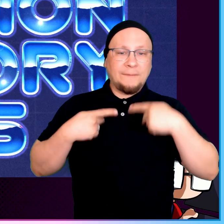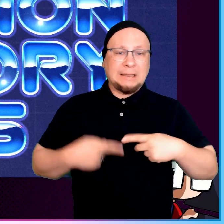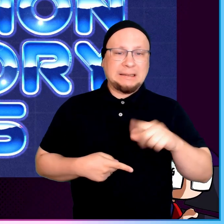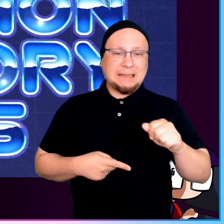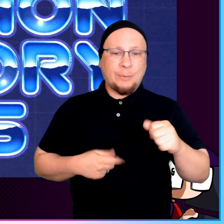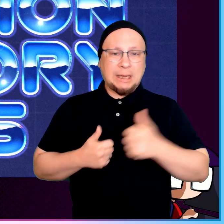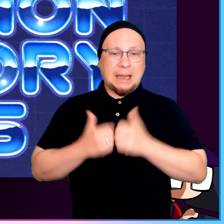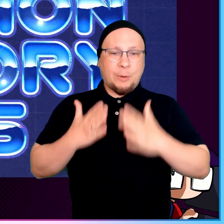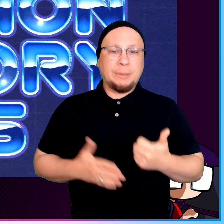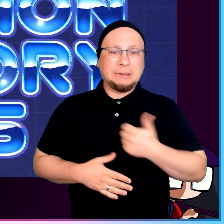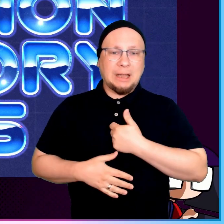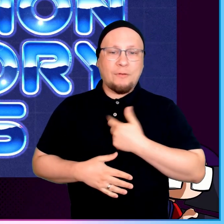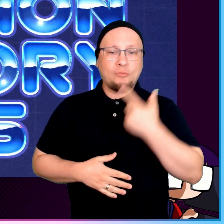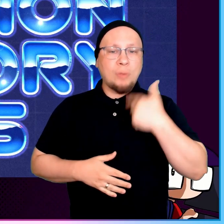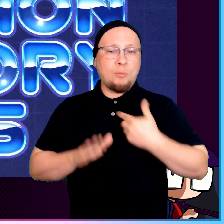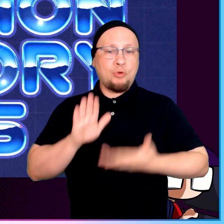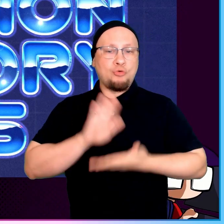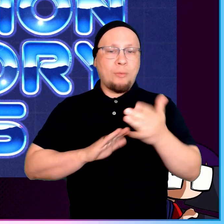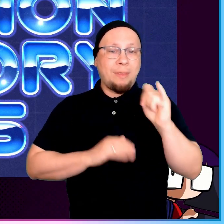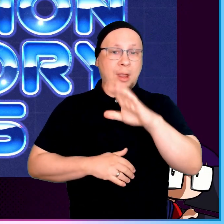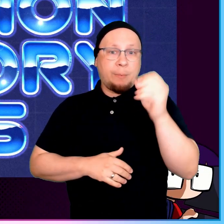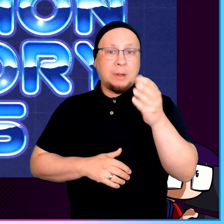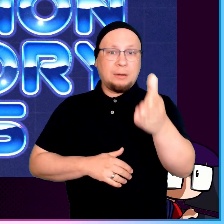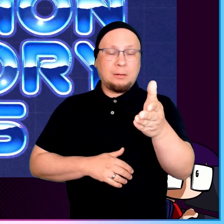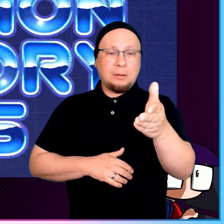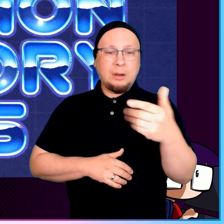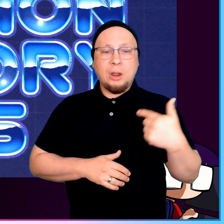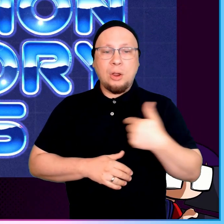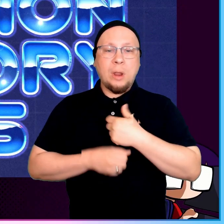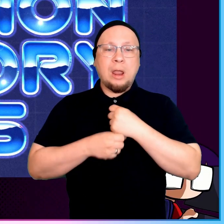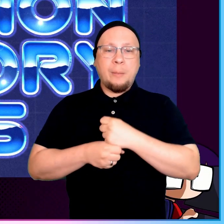I run Fiction Factory Games, and we make character-driven narrative games